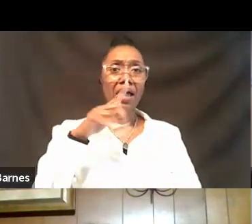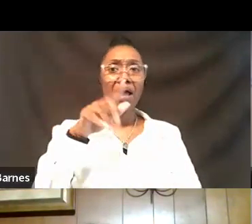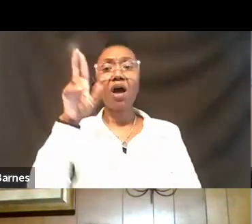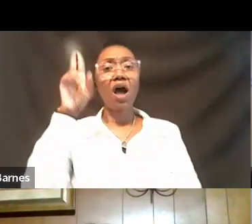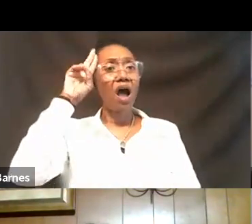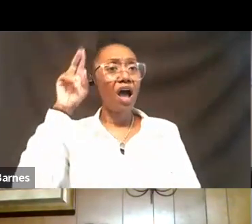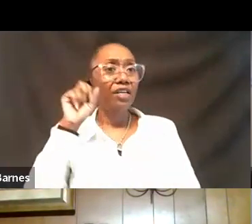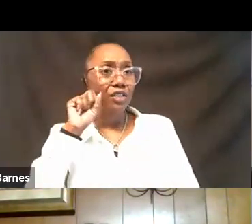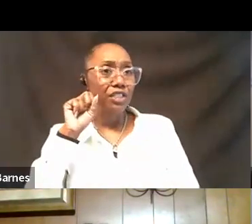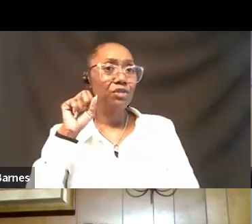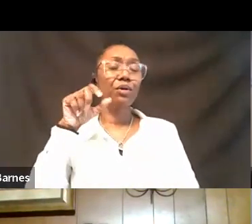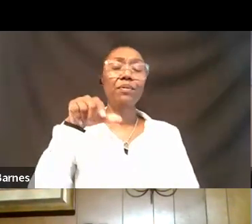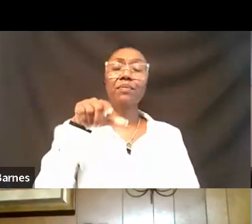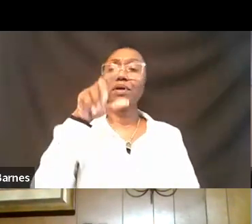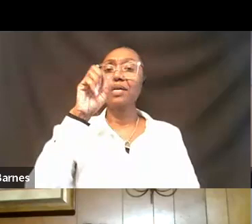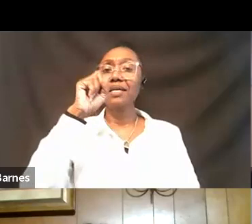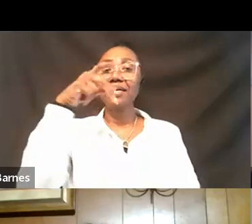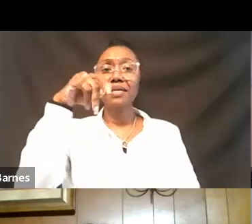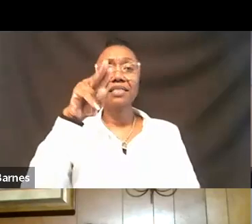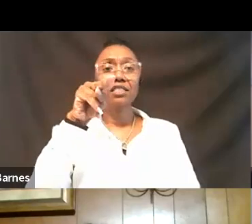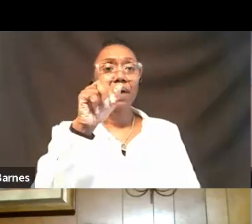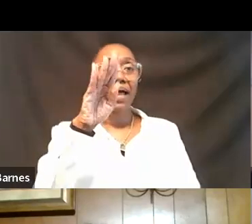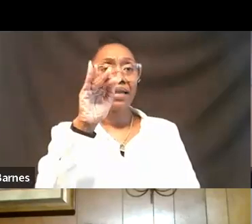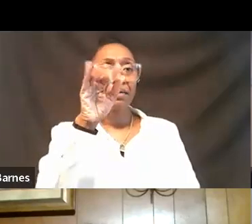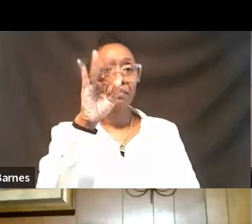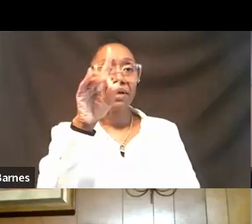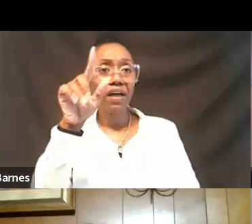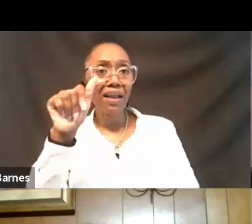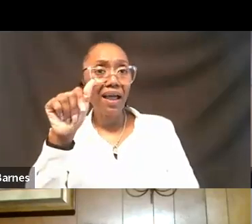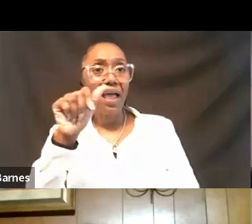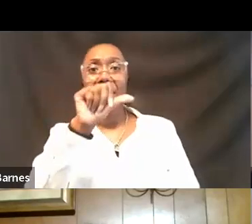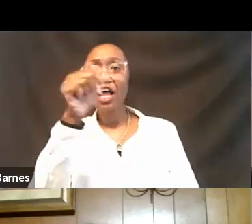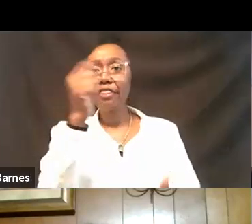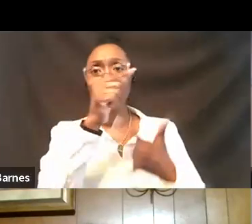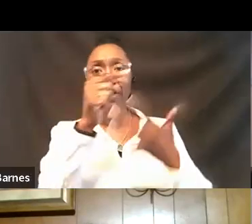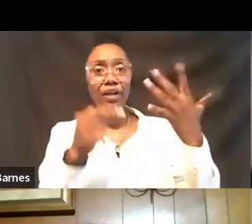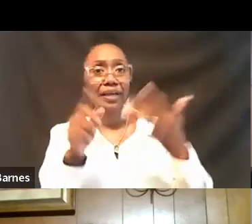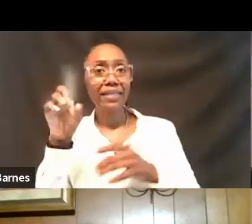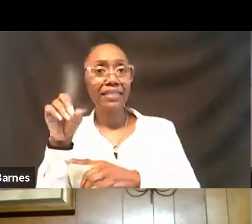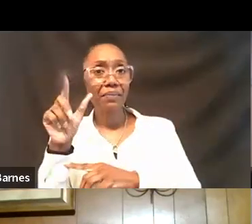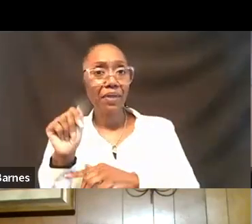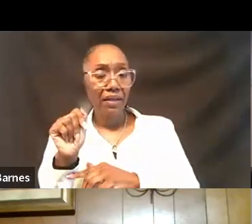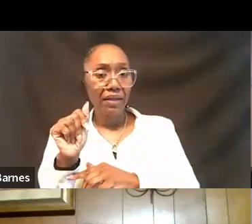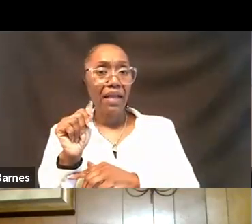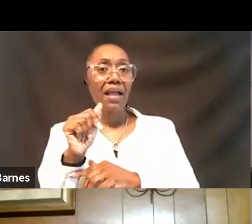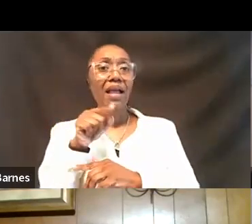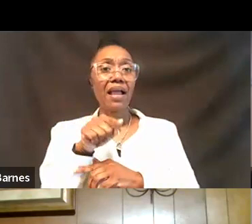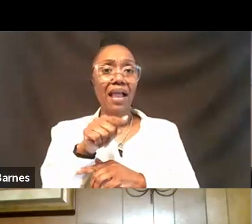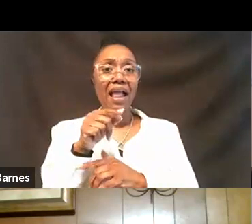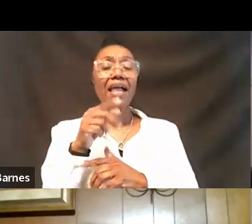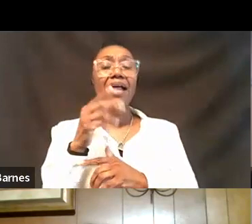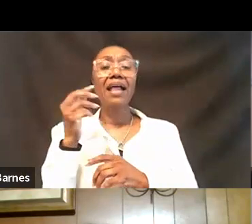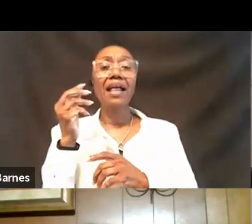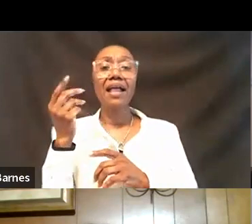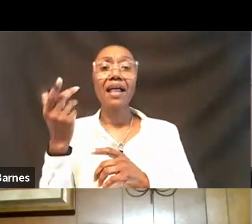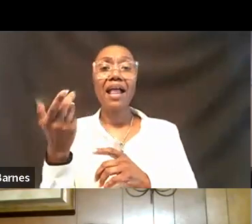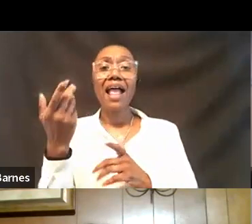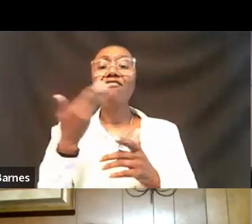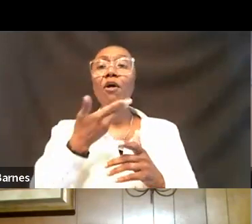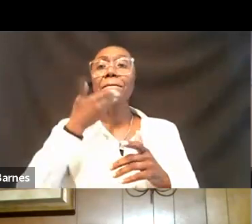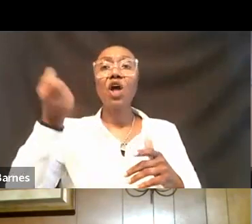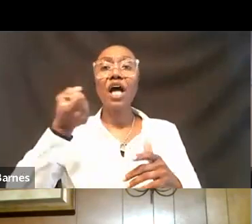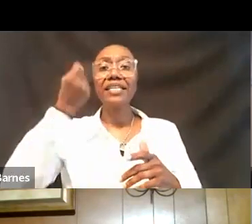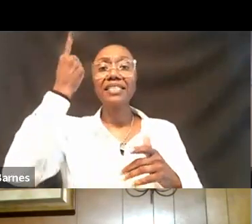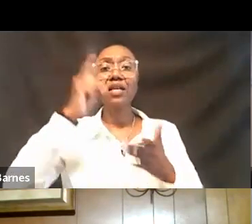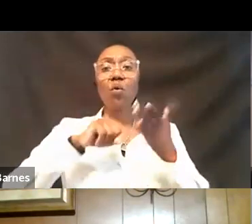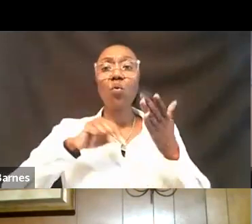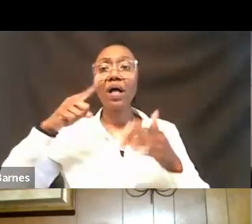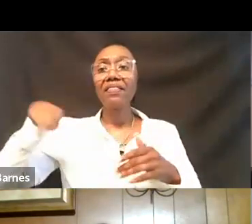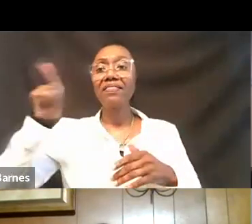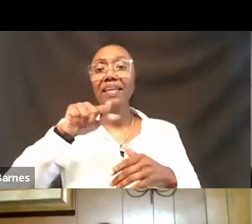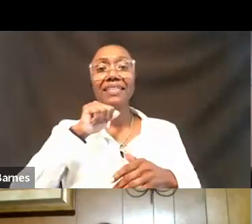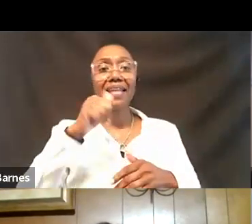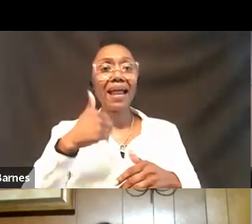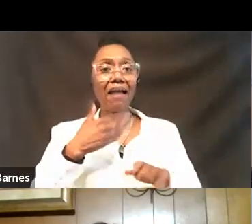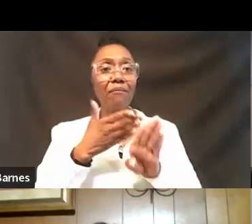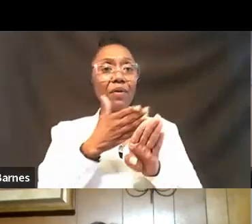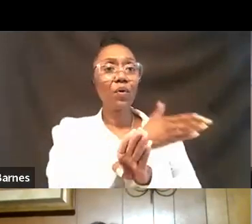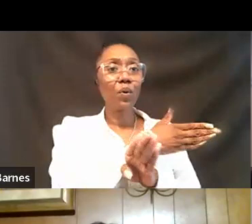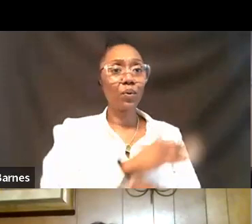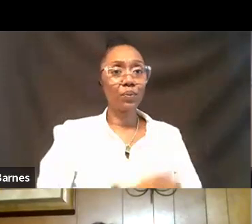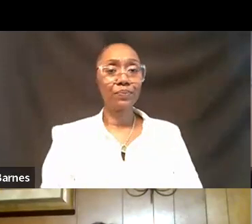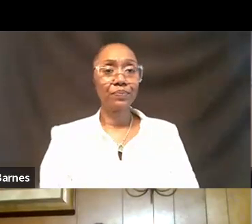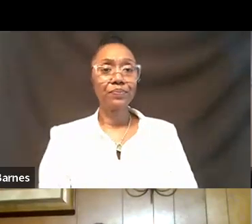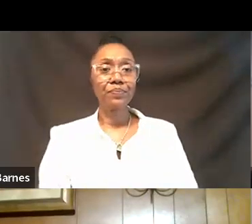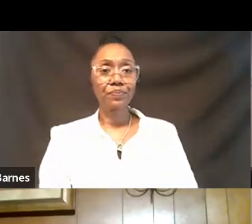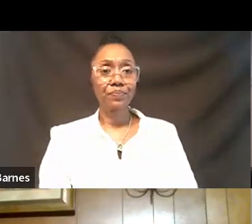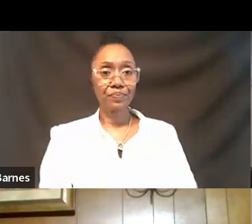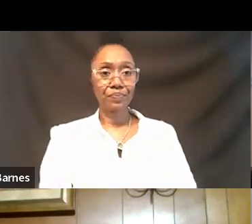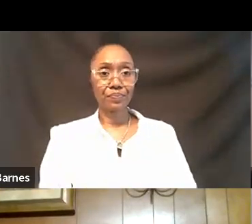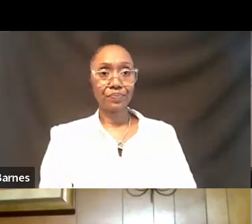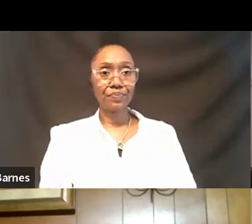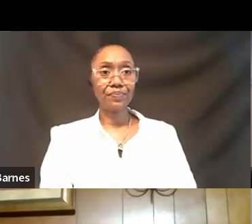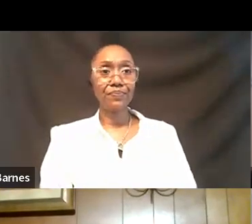finding better that all these having different disabilities. And still. Have a good, better understanding of what they, what they didn't have before.